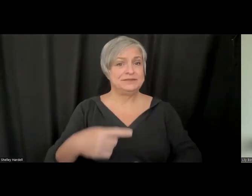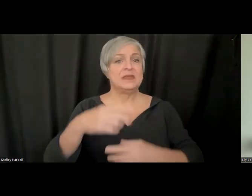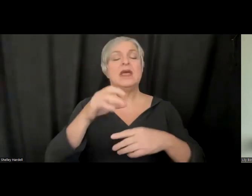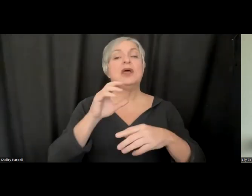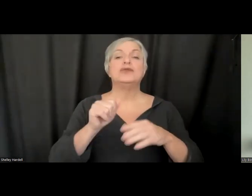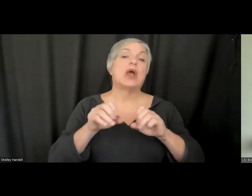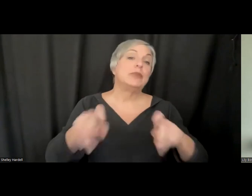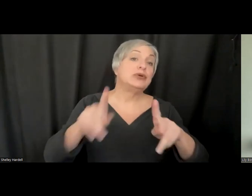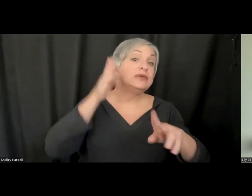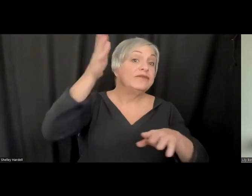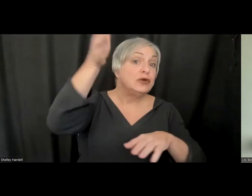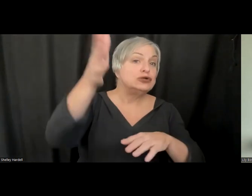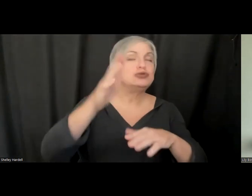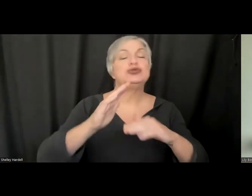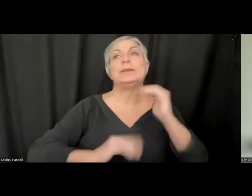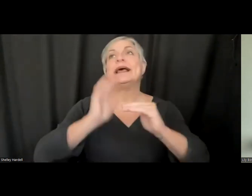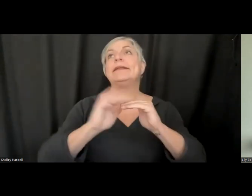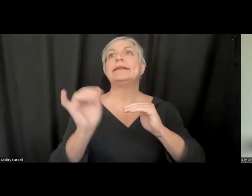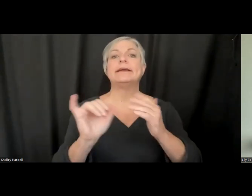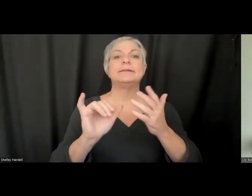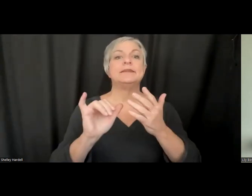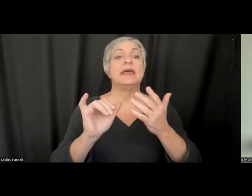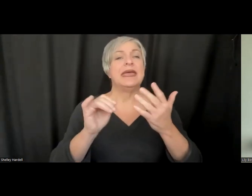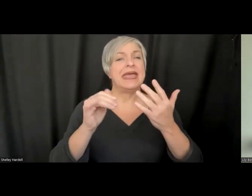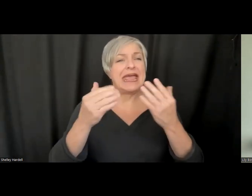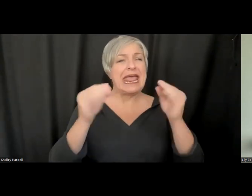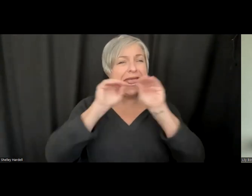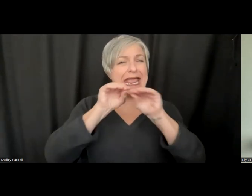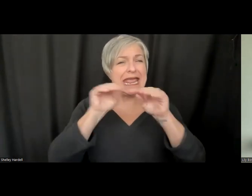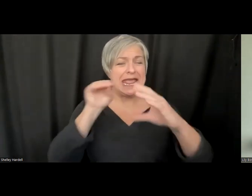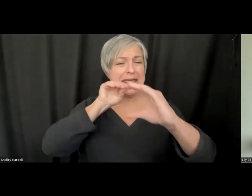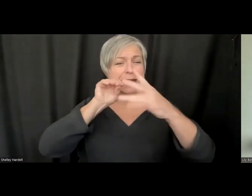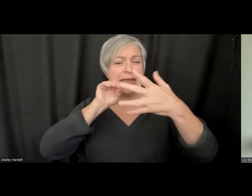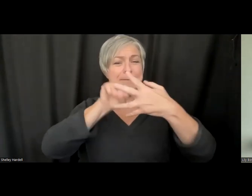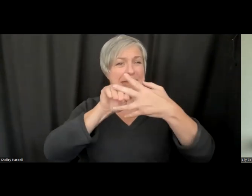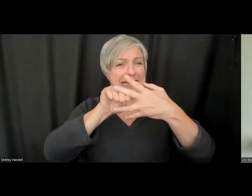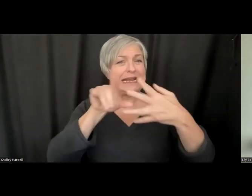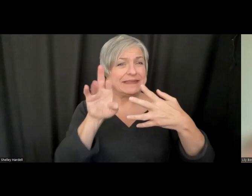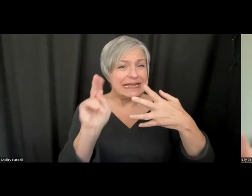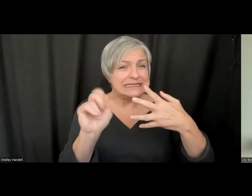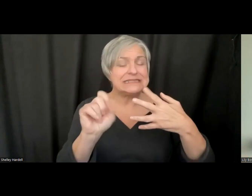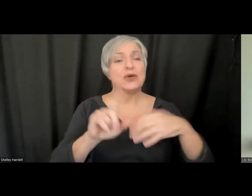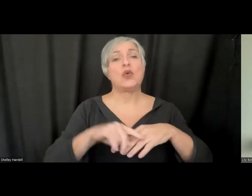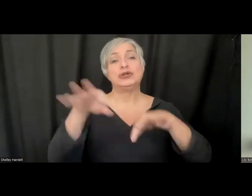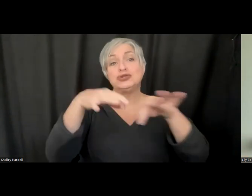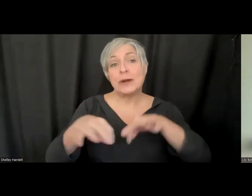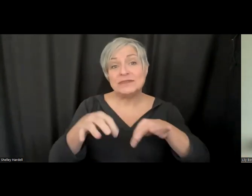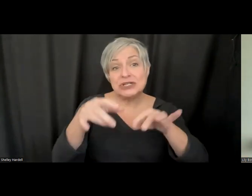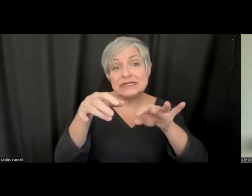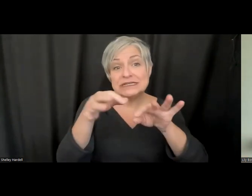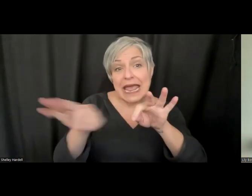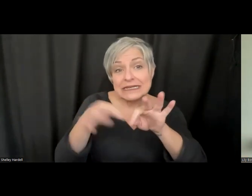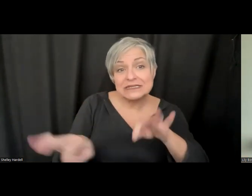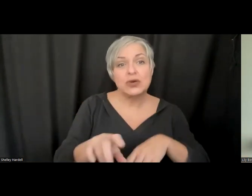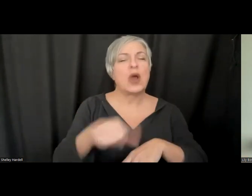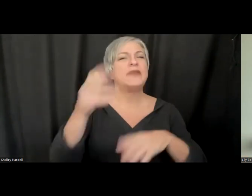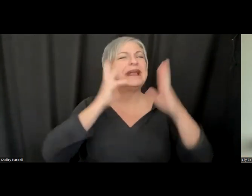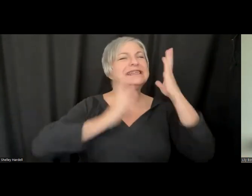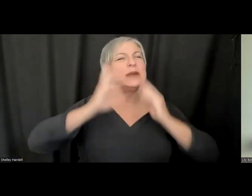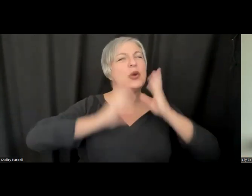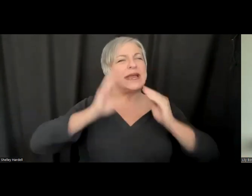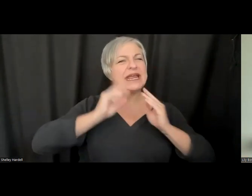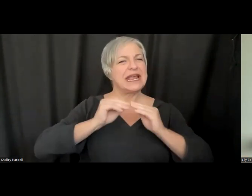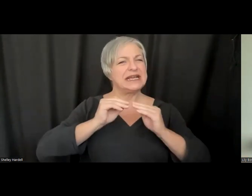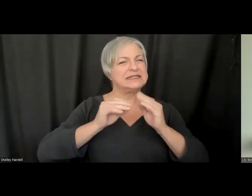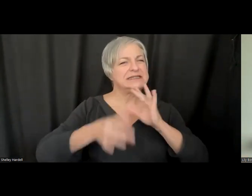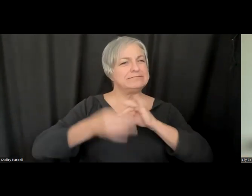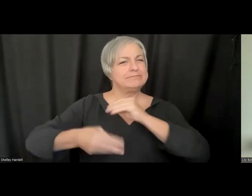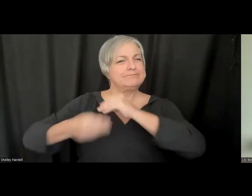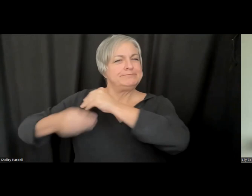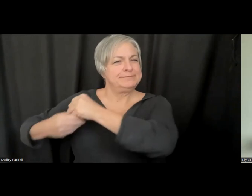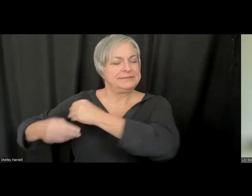things like embedding other cues and data into the caption track.